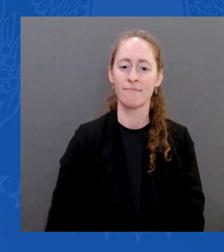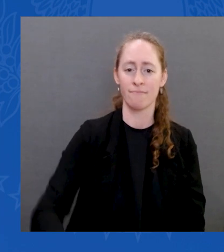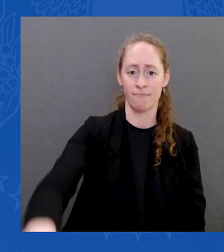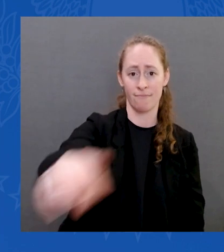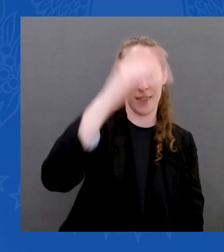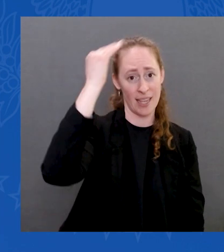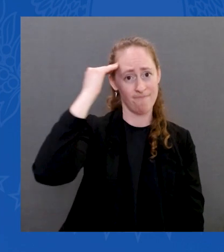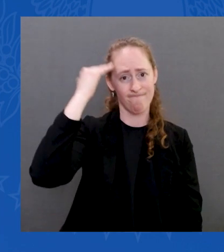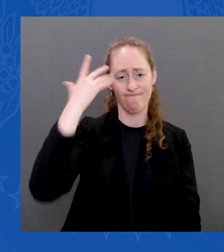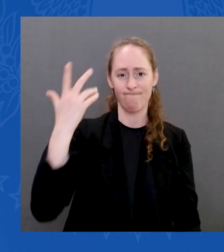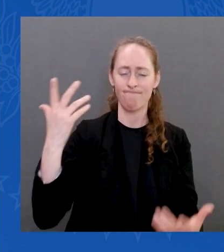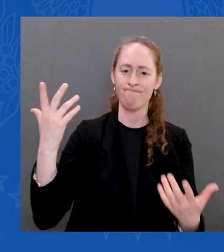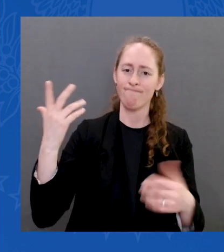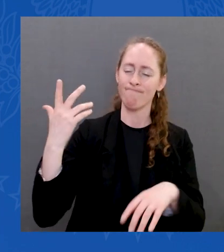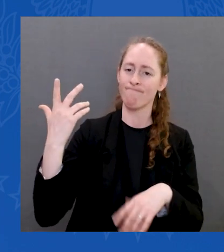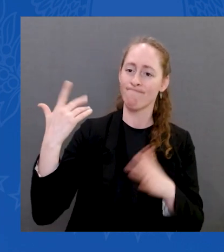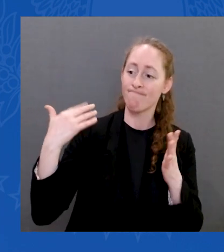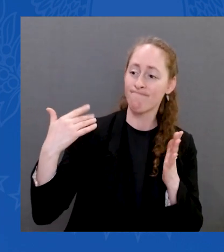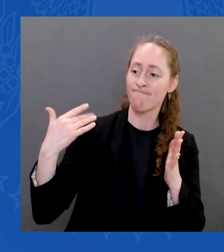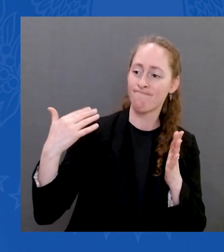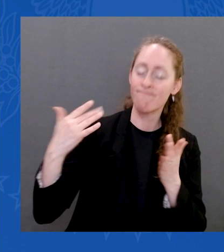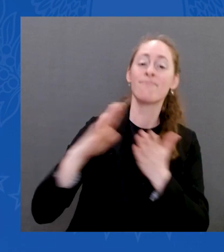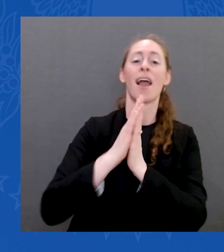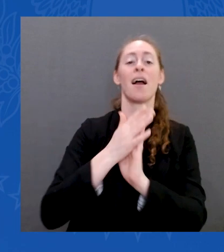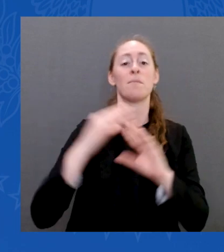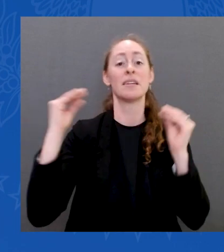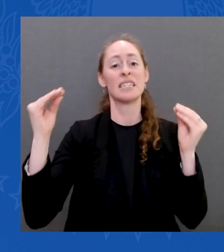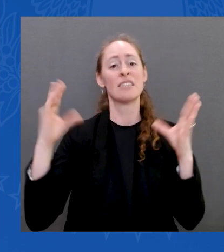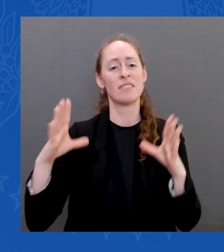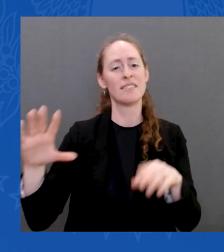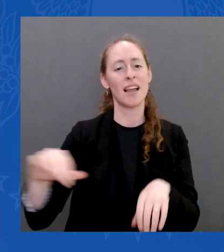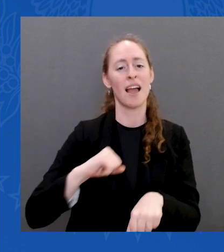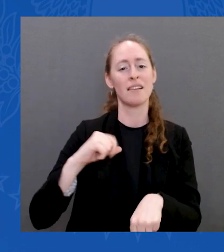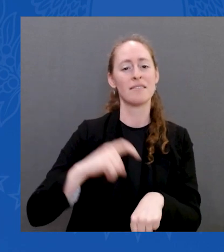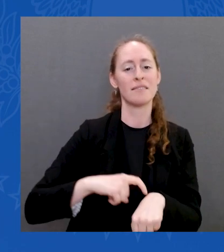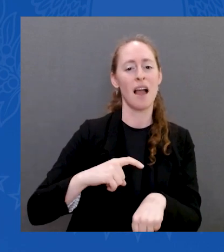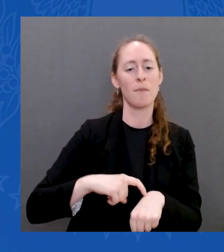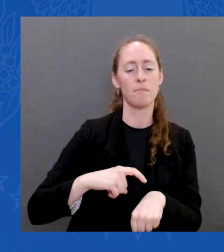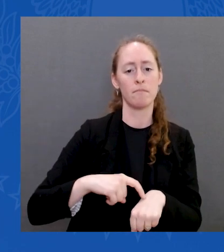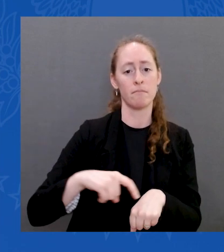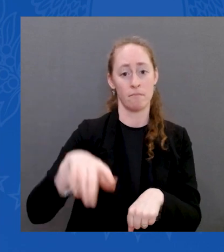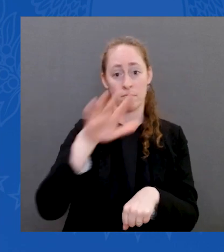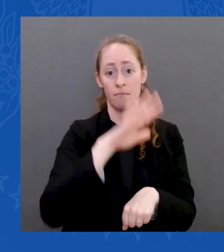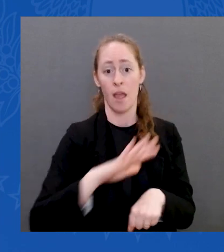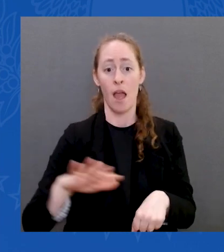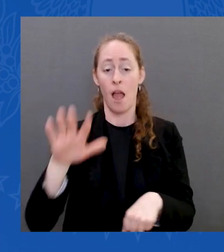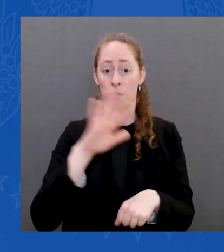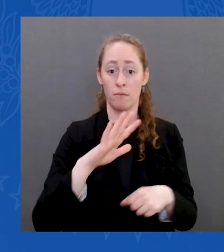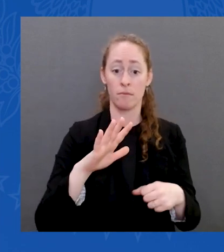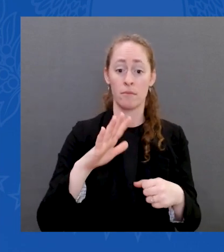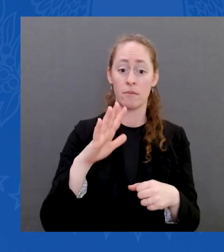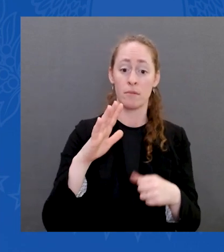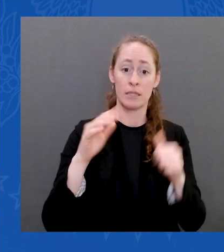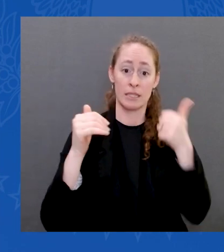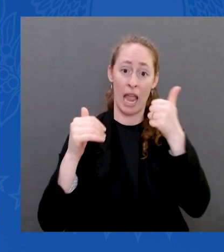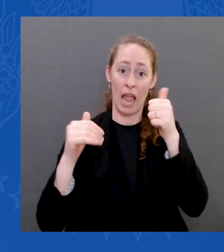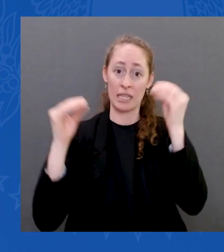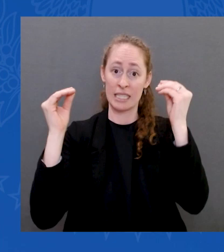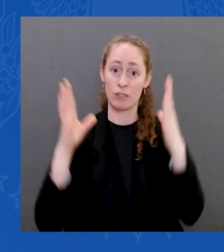But nearly 1 in 10 teachers leave the profession every year, with the youngest teachers being the most likely ones to leave first.